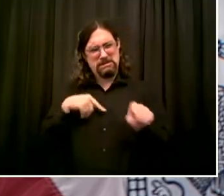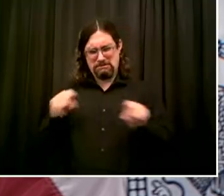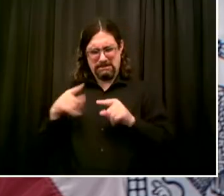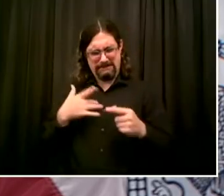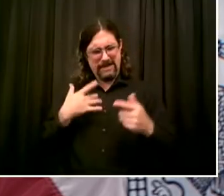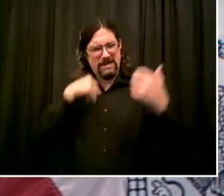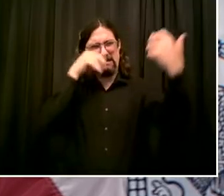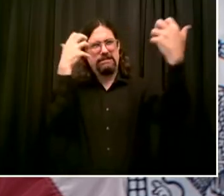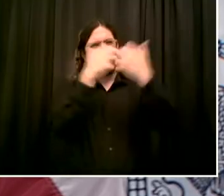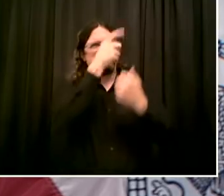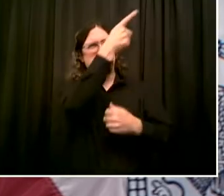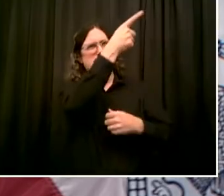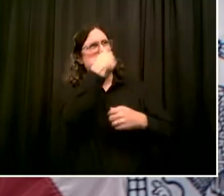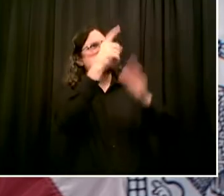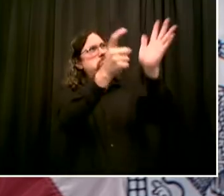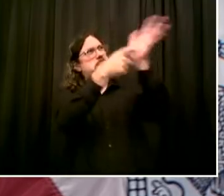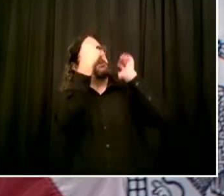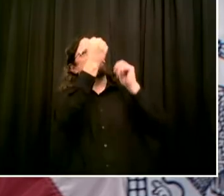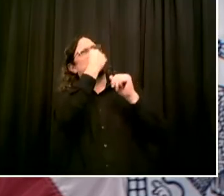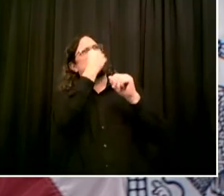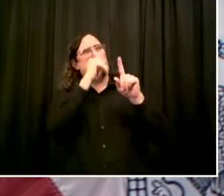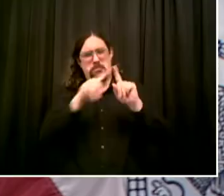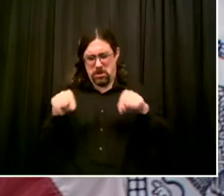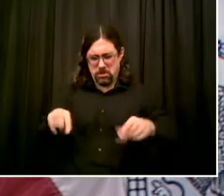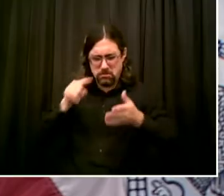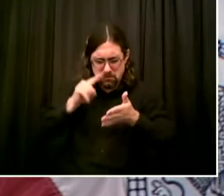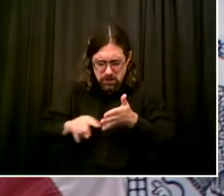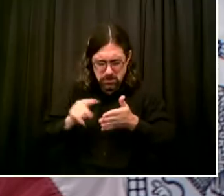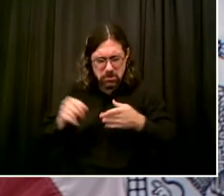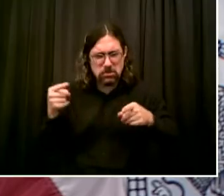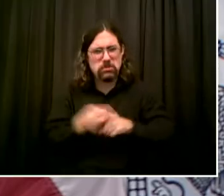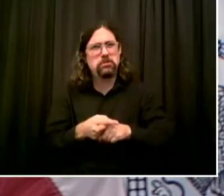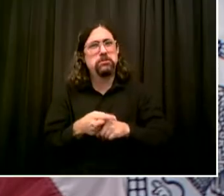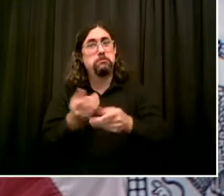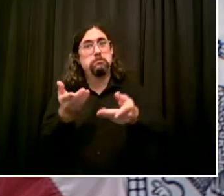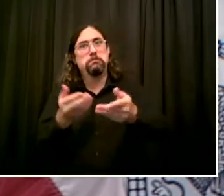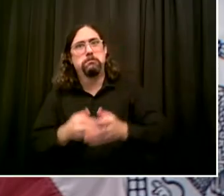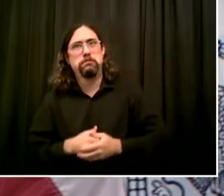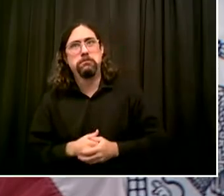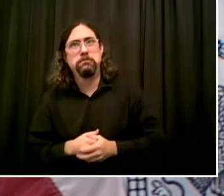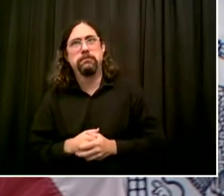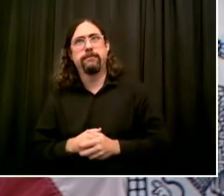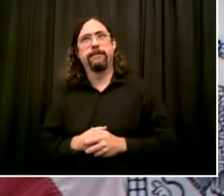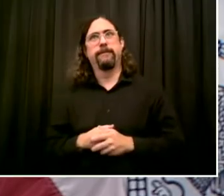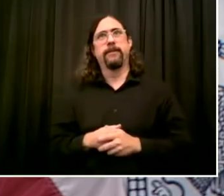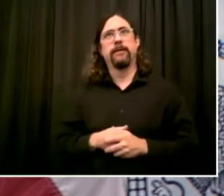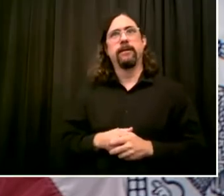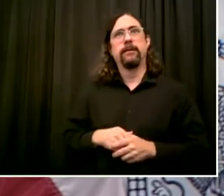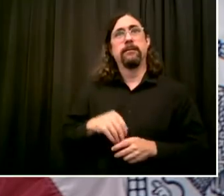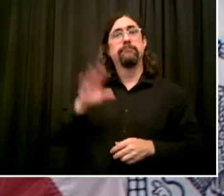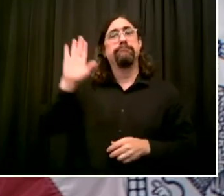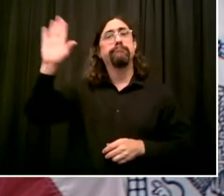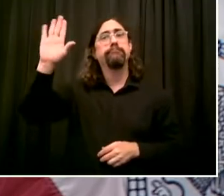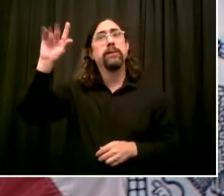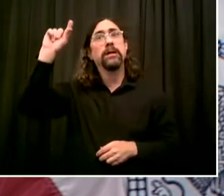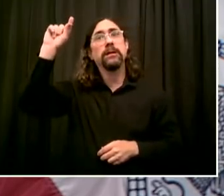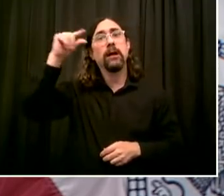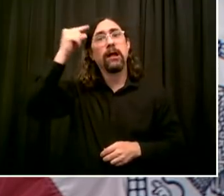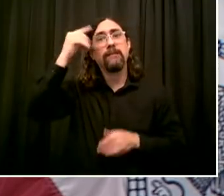HENRY, FIRST OF ALL, I RESPECT THE